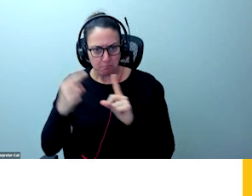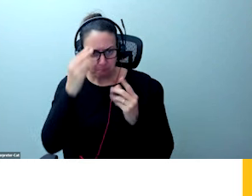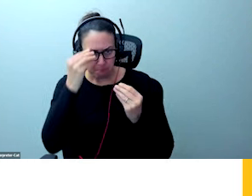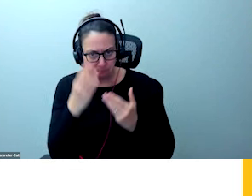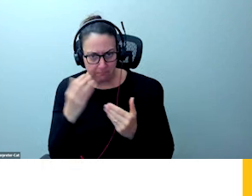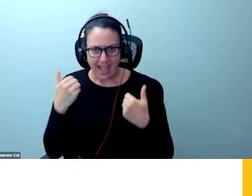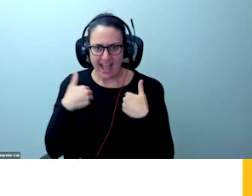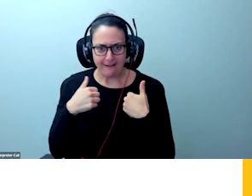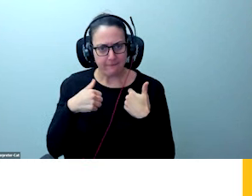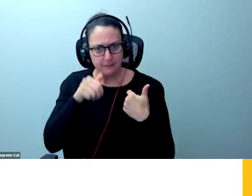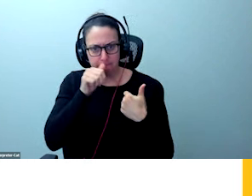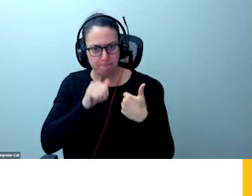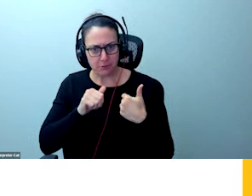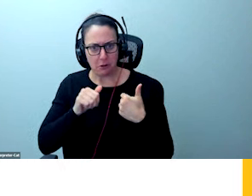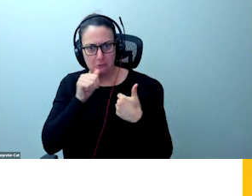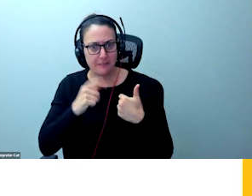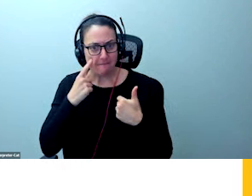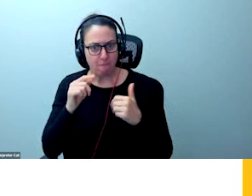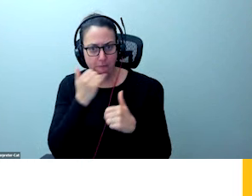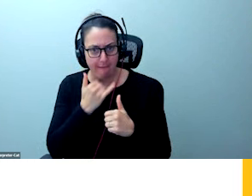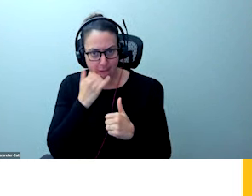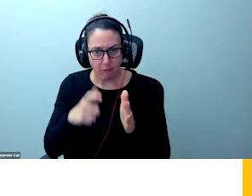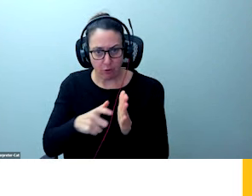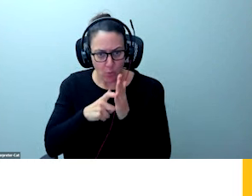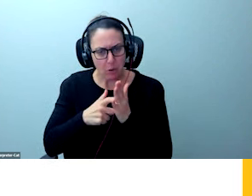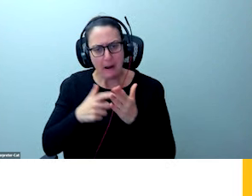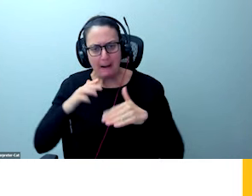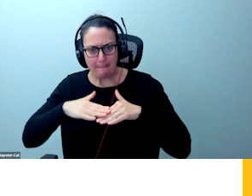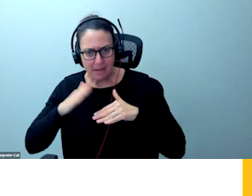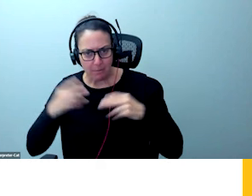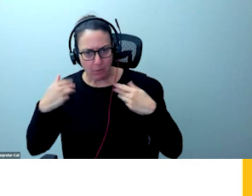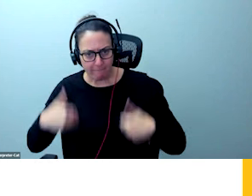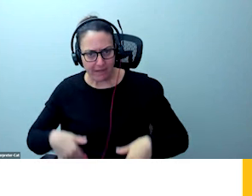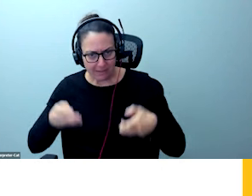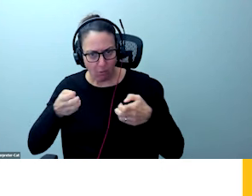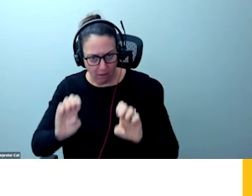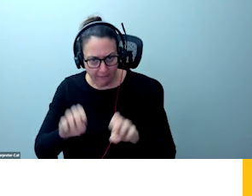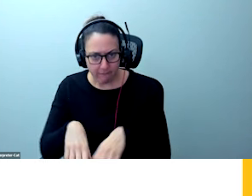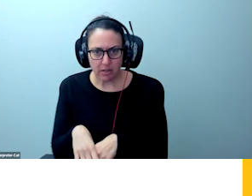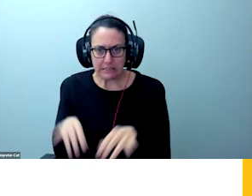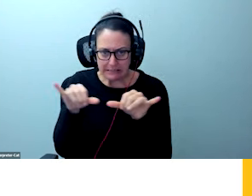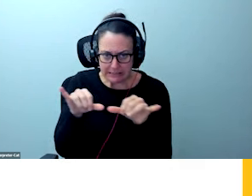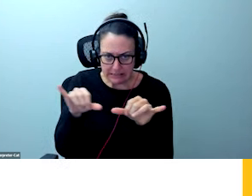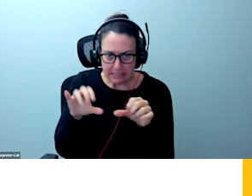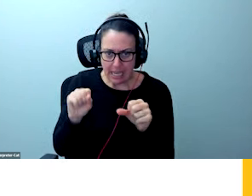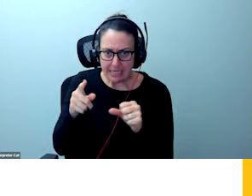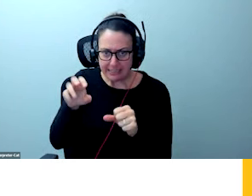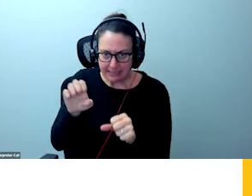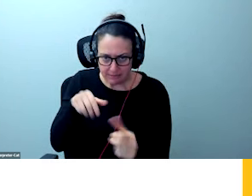having a tolerance for error, requiring minimal physical effort, and size and space in both approach and usage.